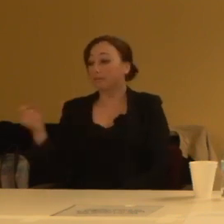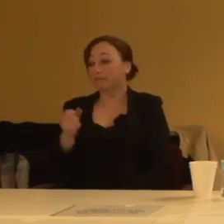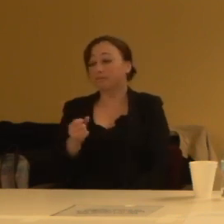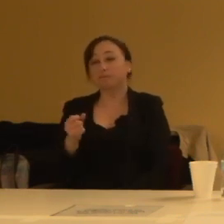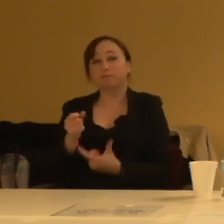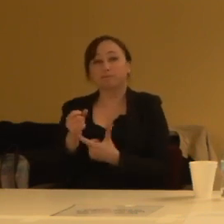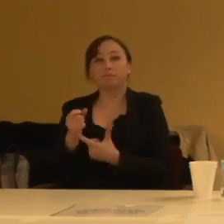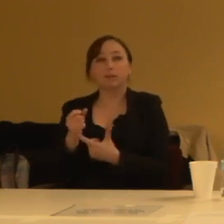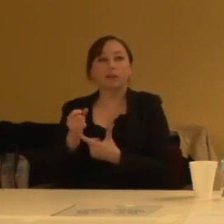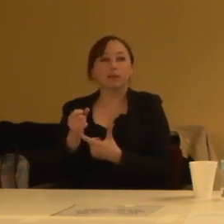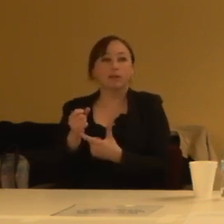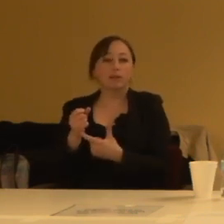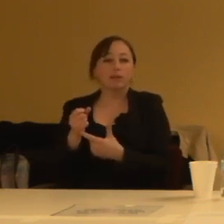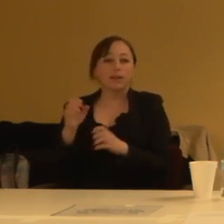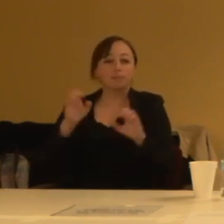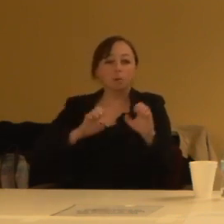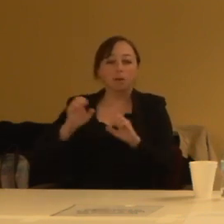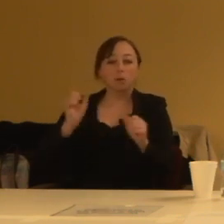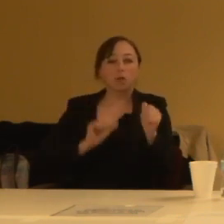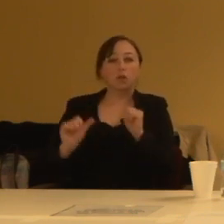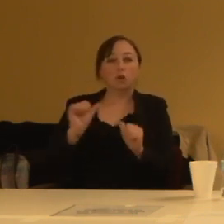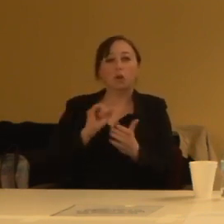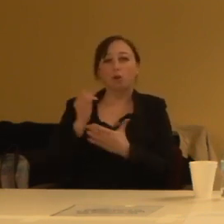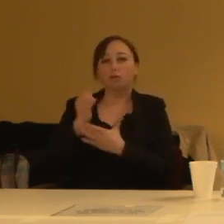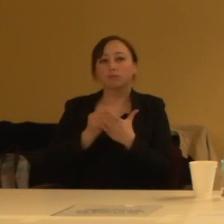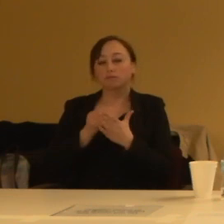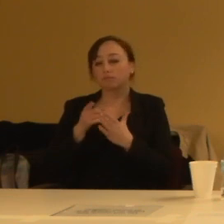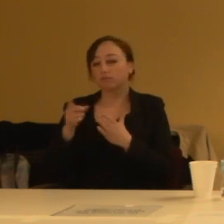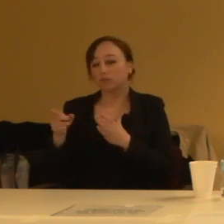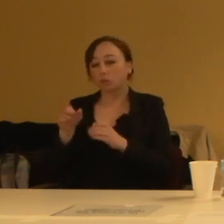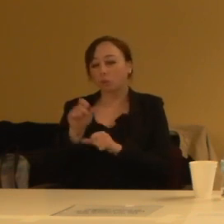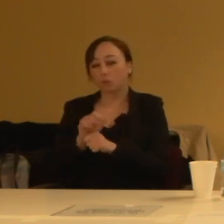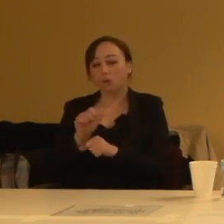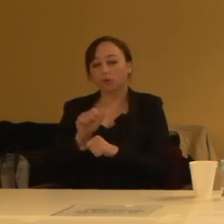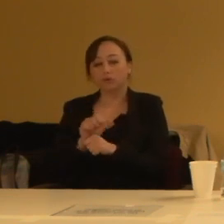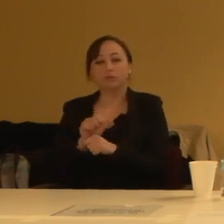theater artist who works in a process that is very different